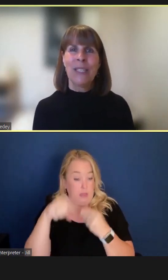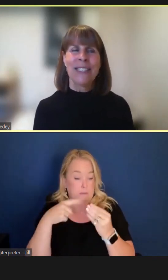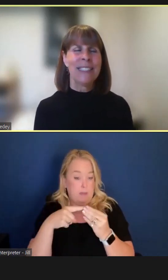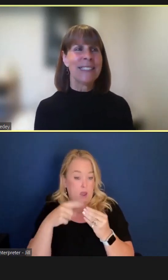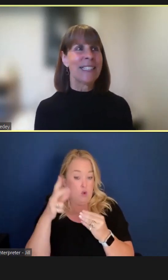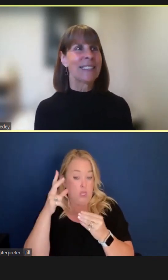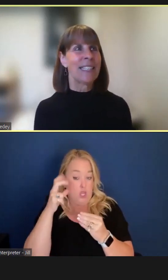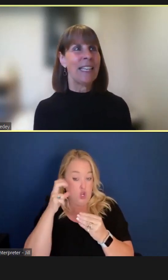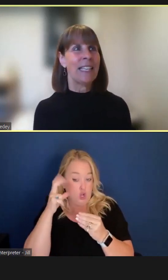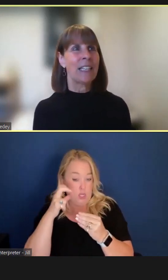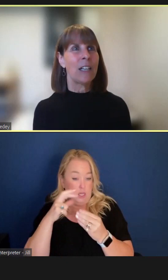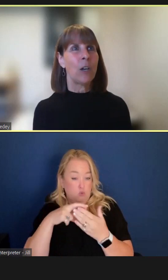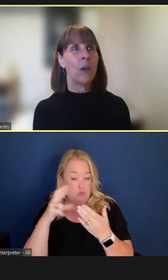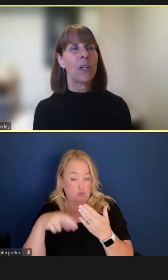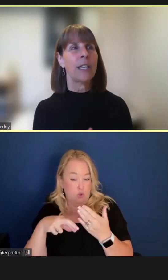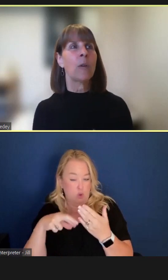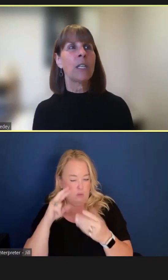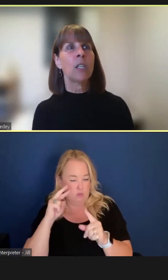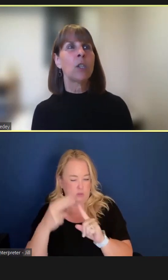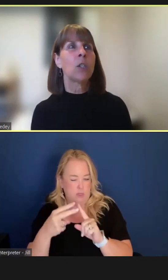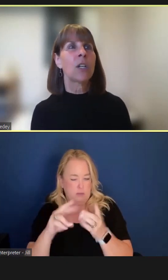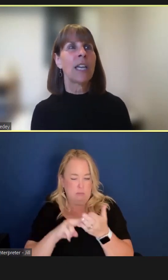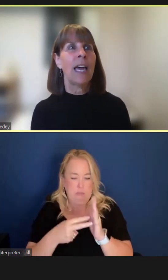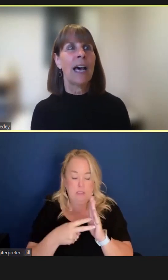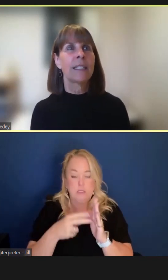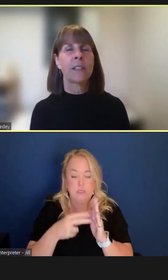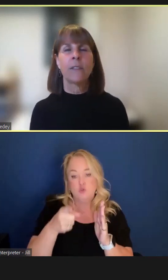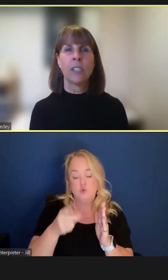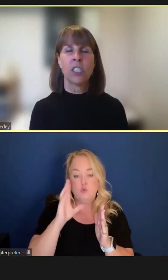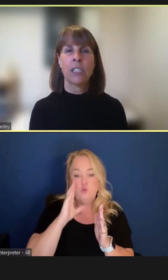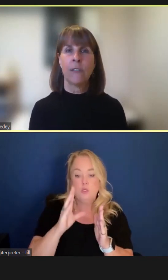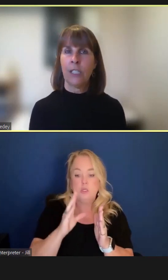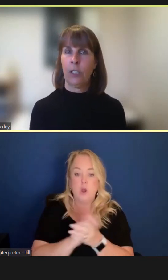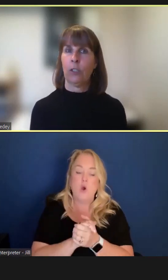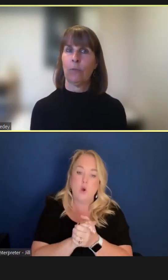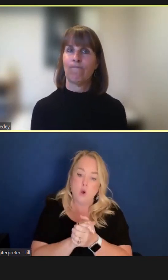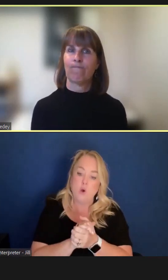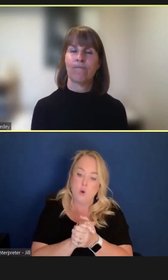of like saying okay I want to look at the functioning of the eater want to